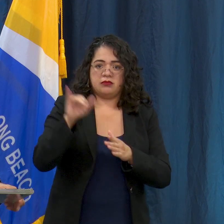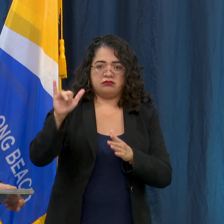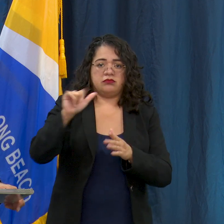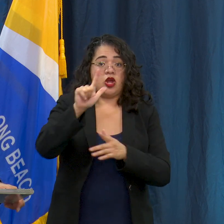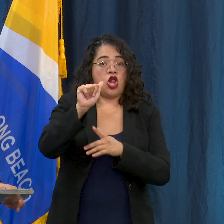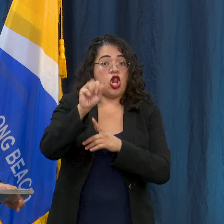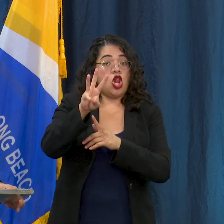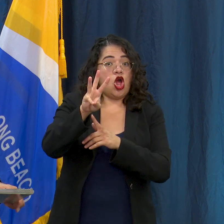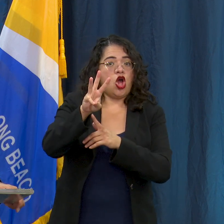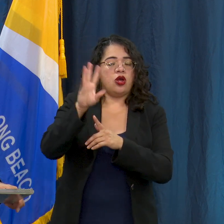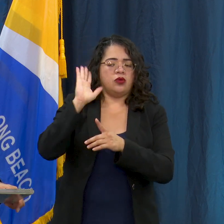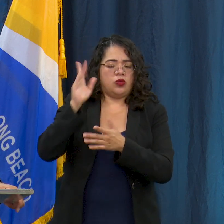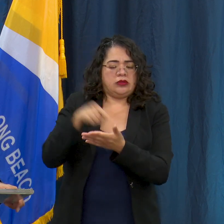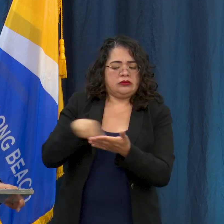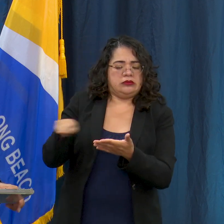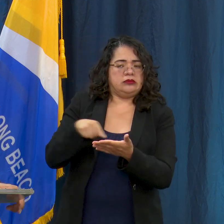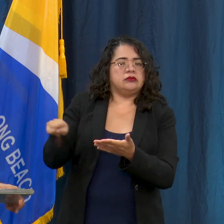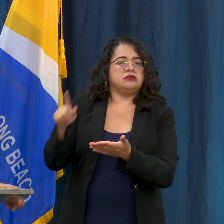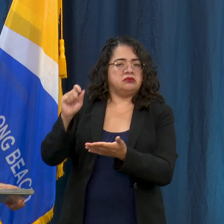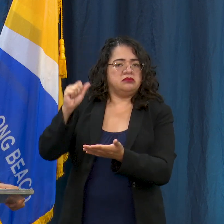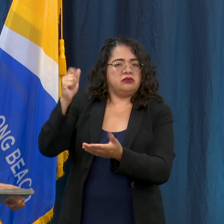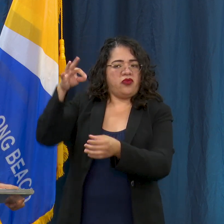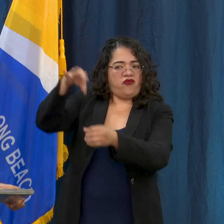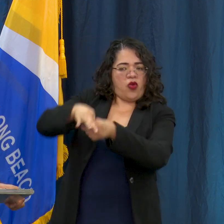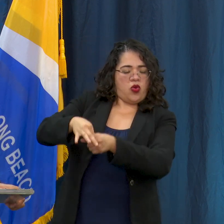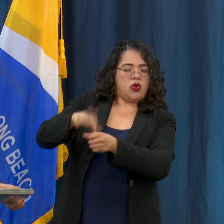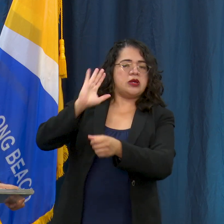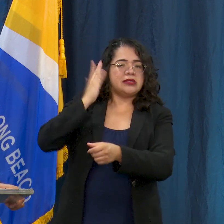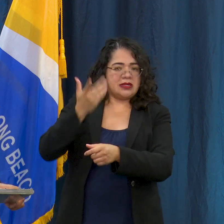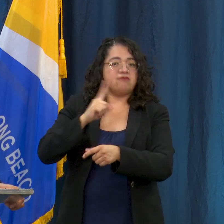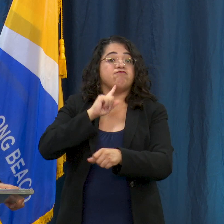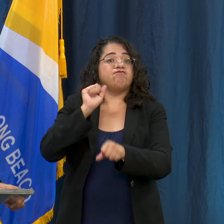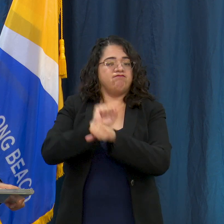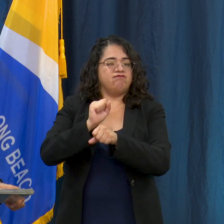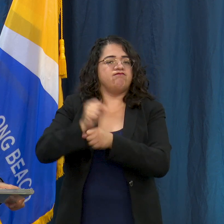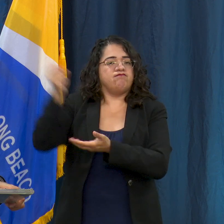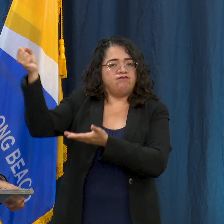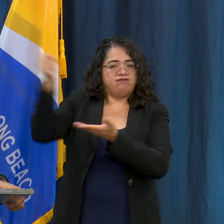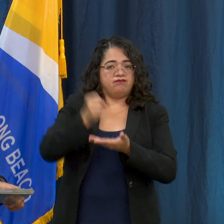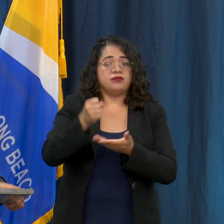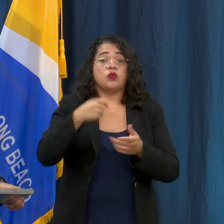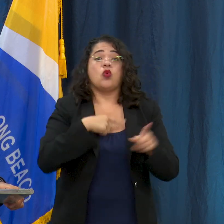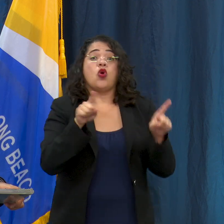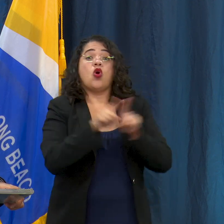in just a few days, we also directly went out to the County of Los Angeles and